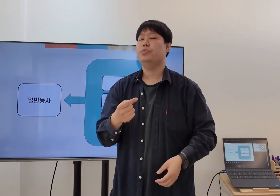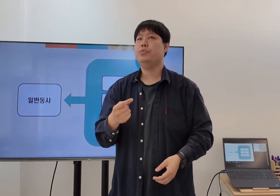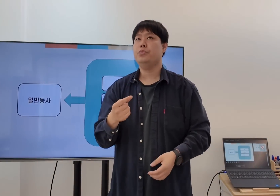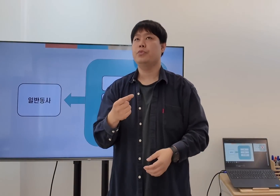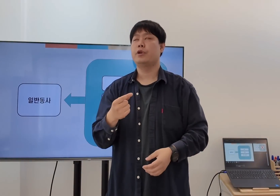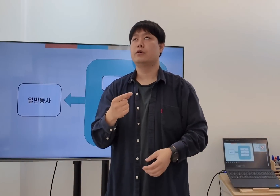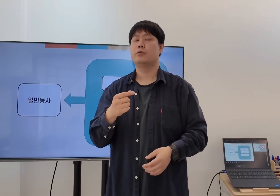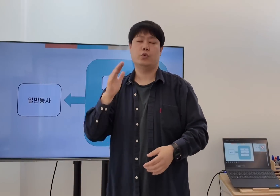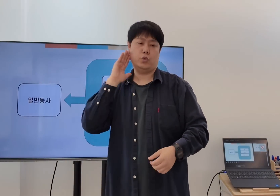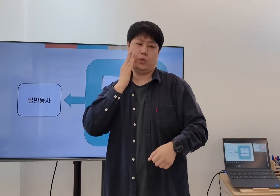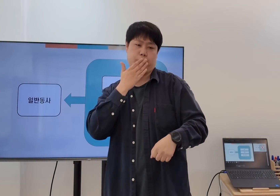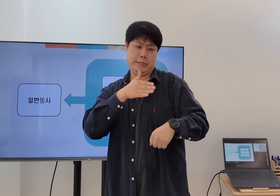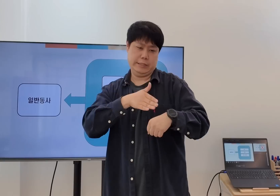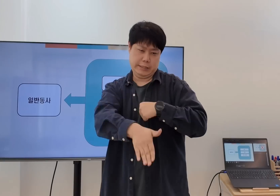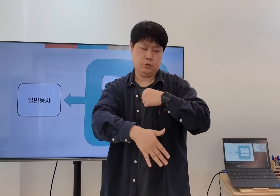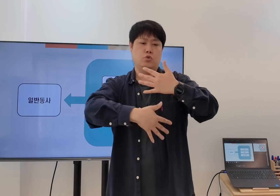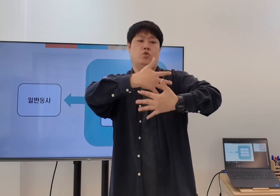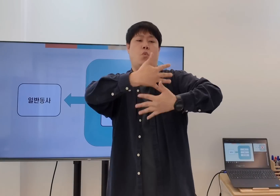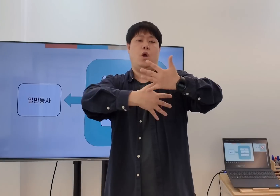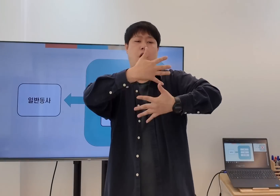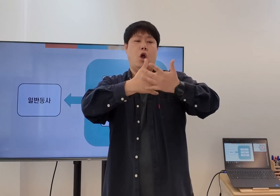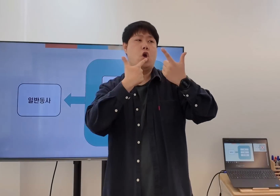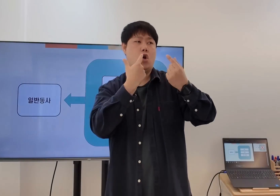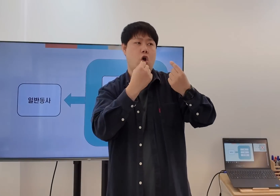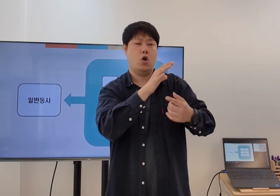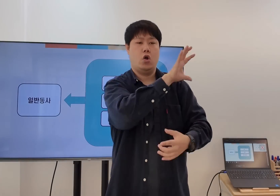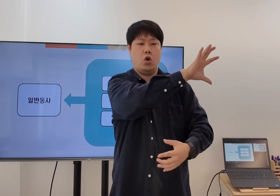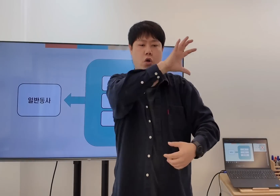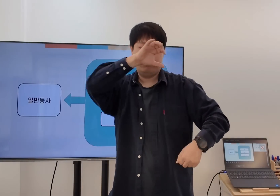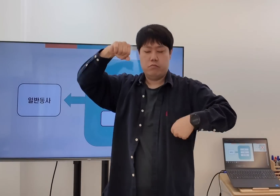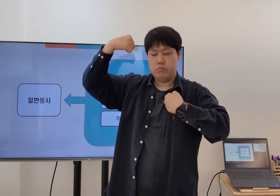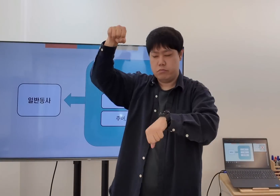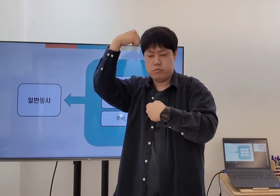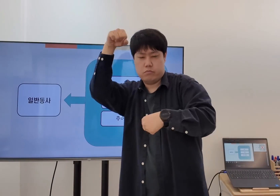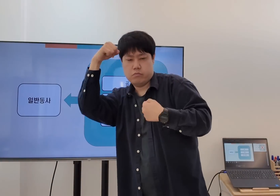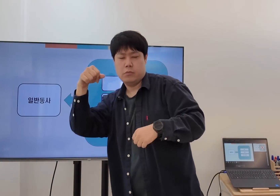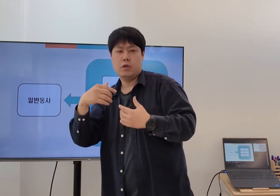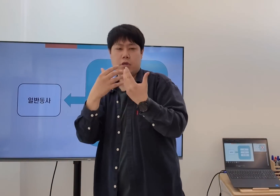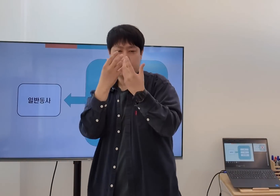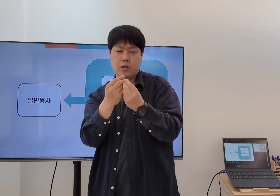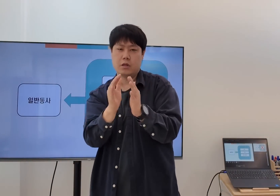if you are performing in a deaf style, it may be possible when you want to